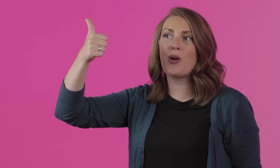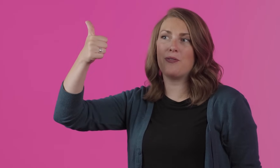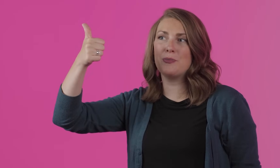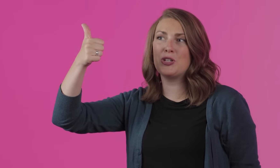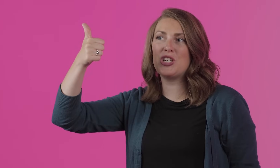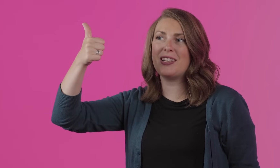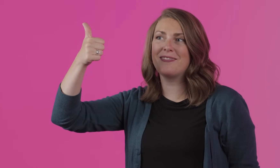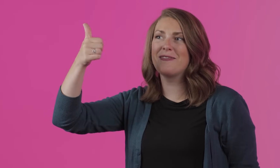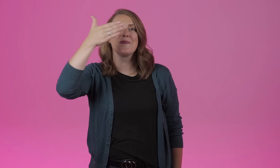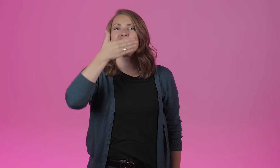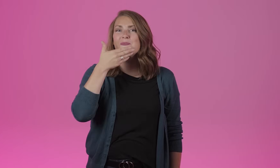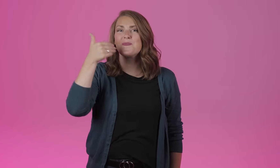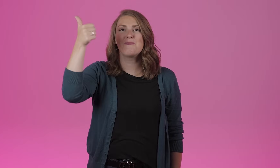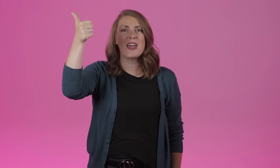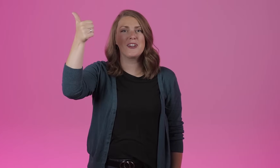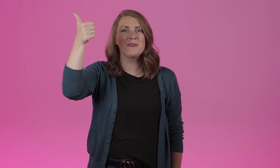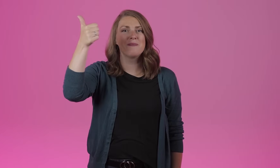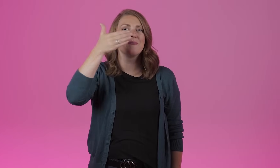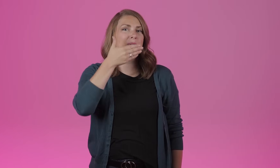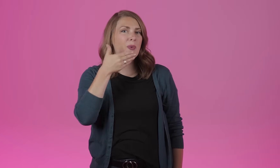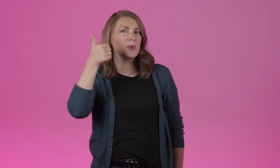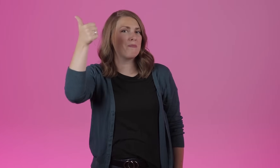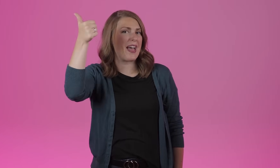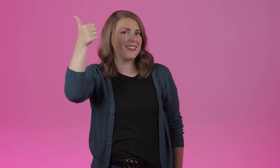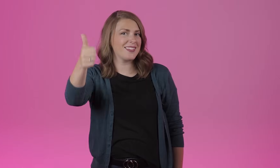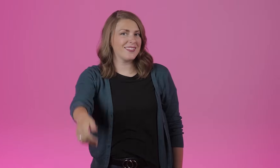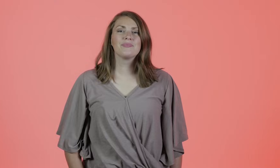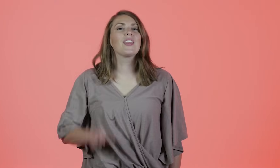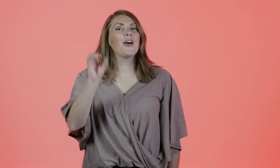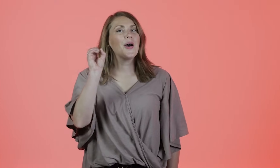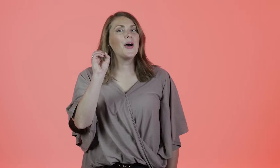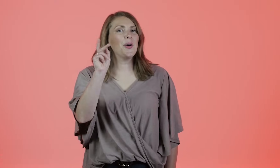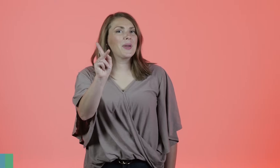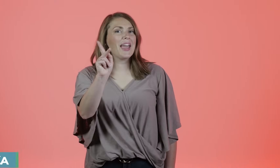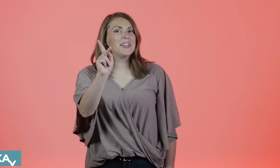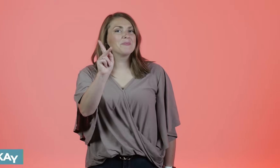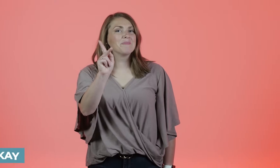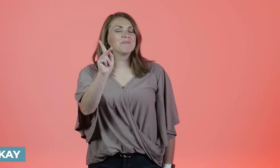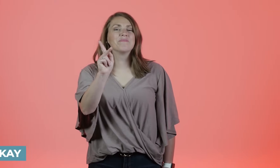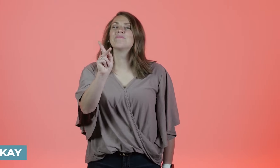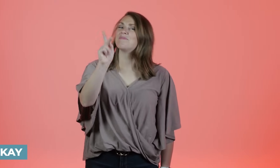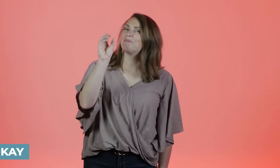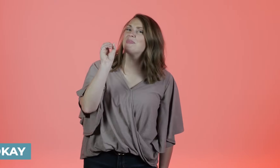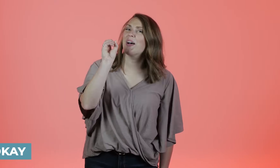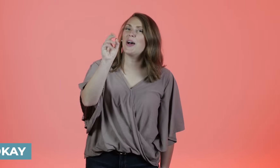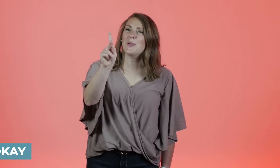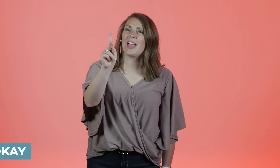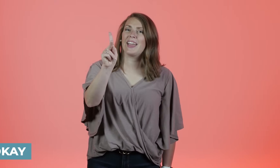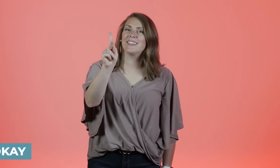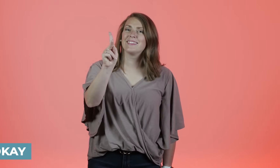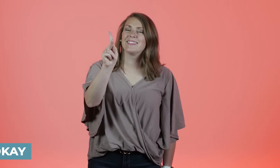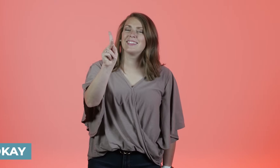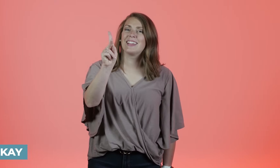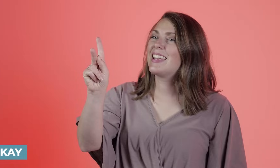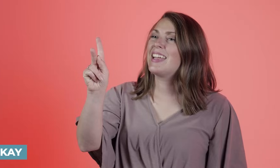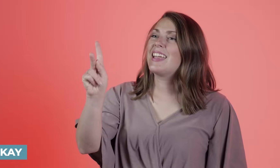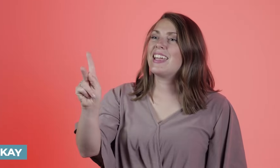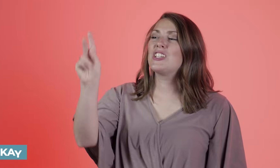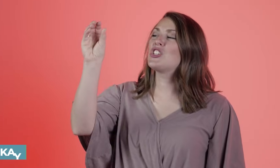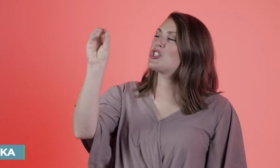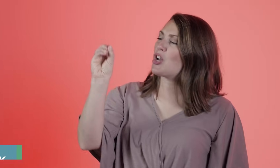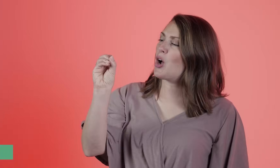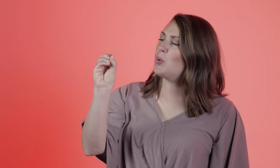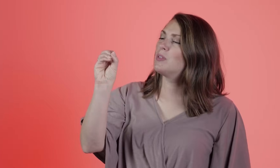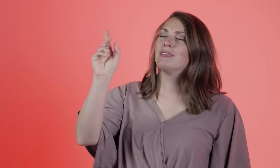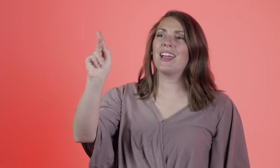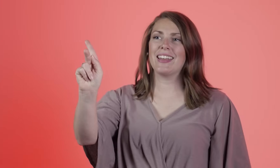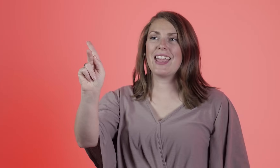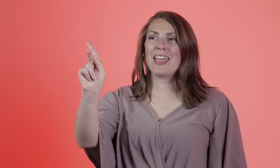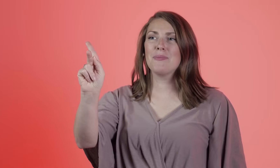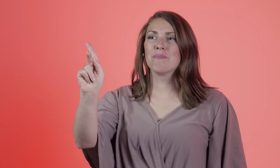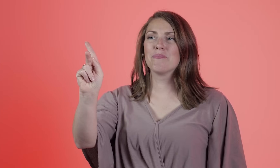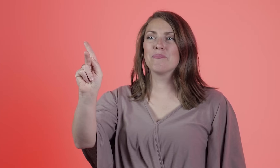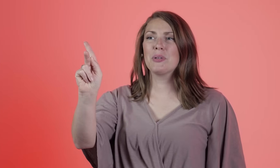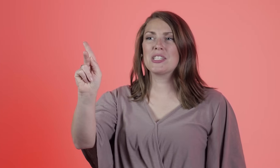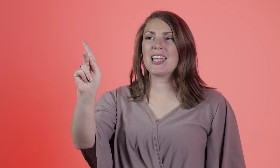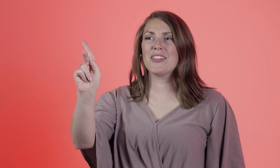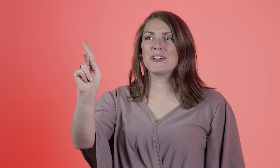right from your chin 'better or best.' 'Okay, okay' it's just O and K put together